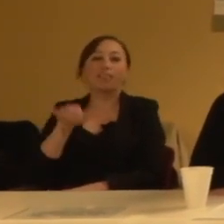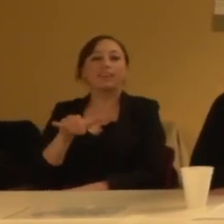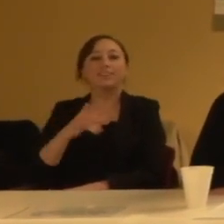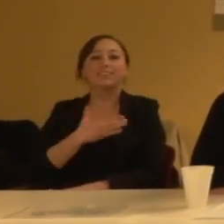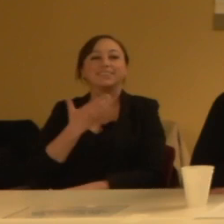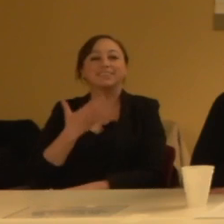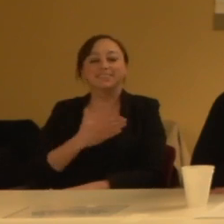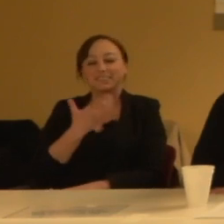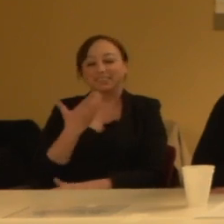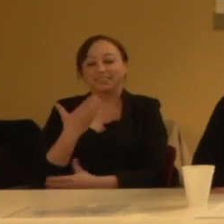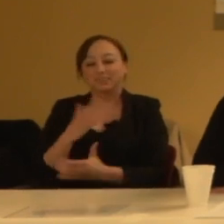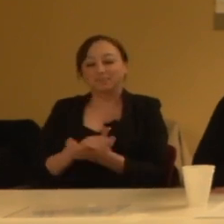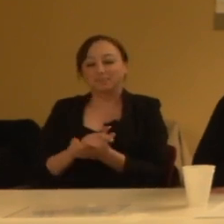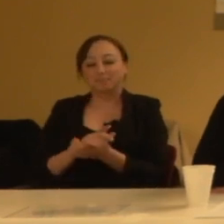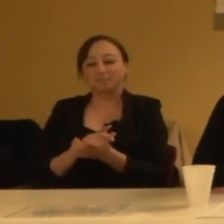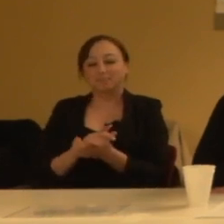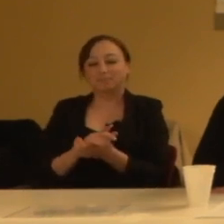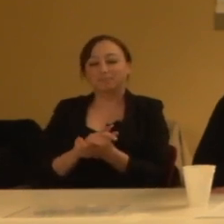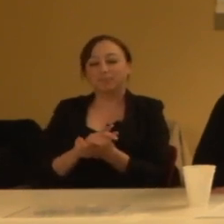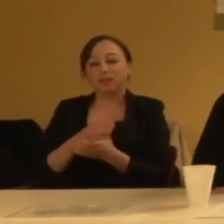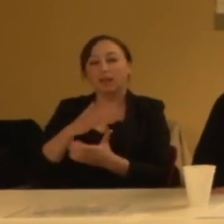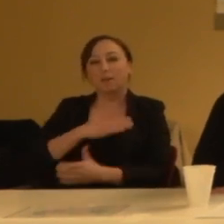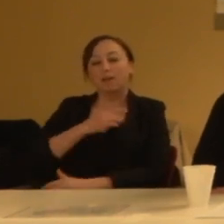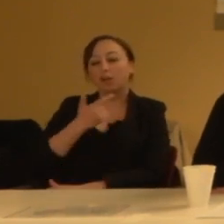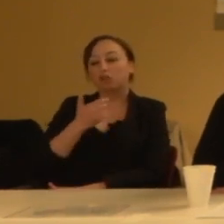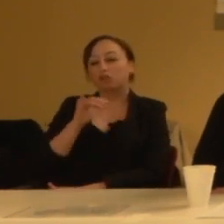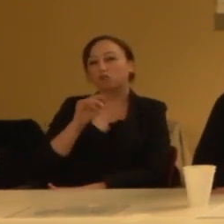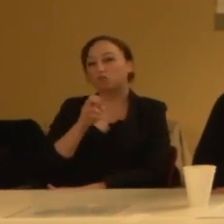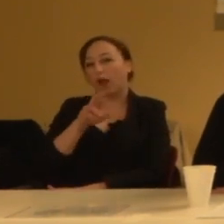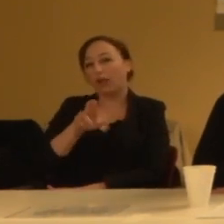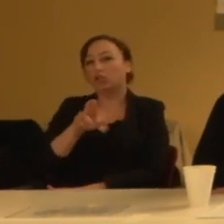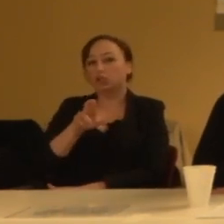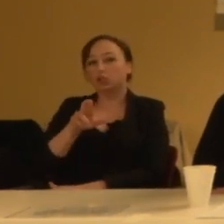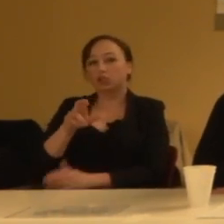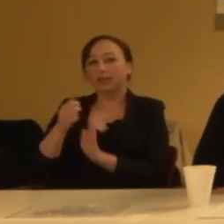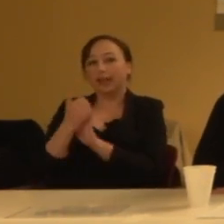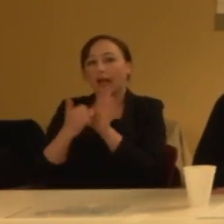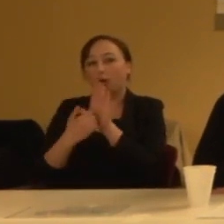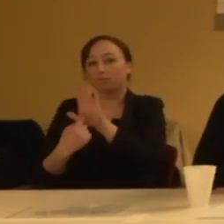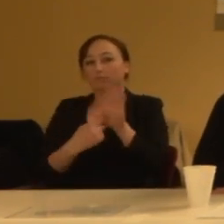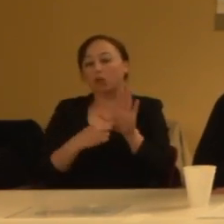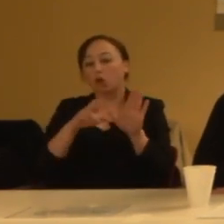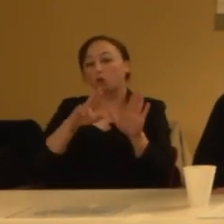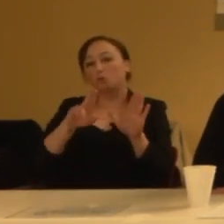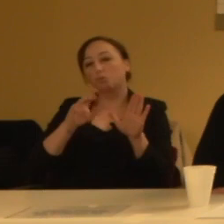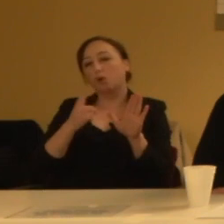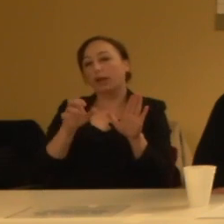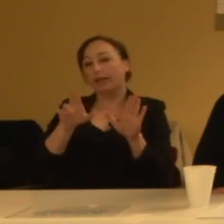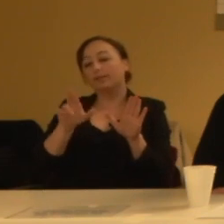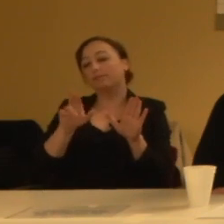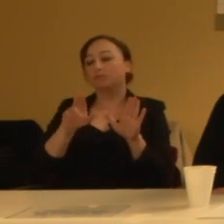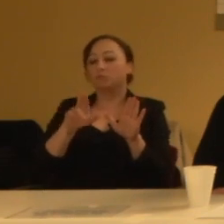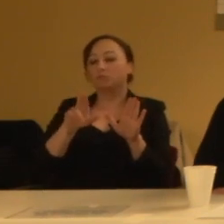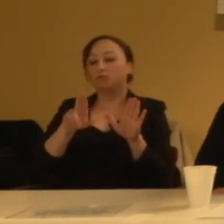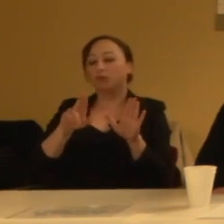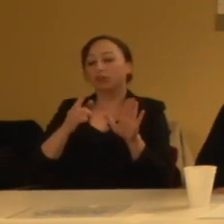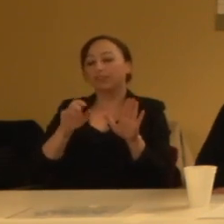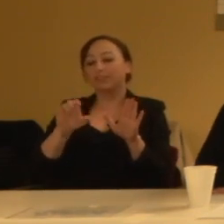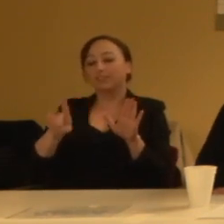My Grindr profile says rugged, if that helps. Got a beard.